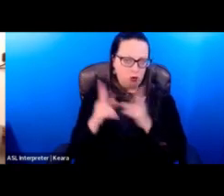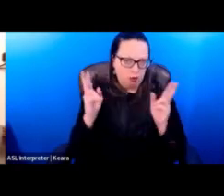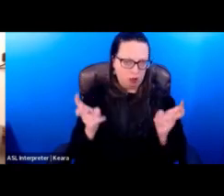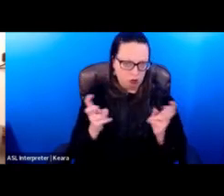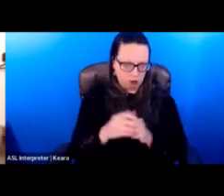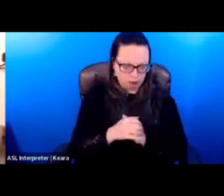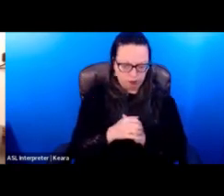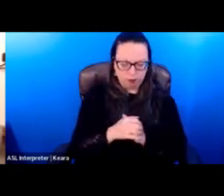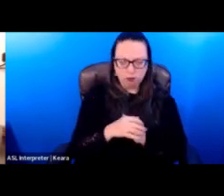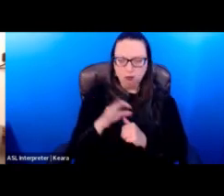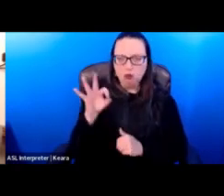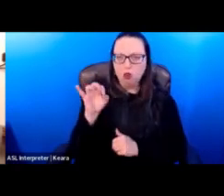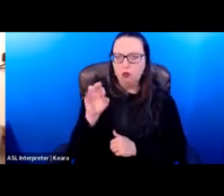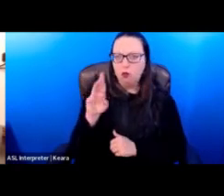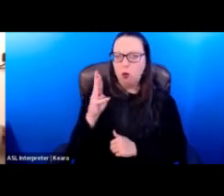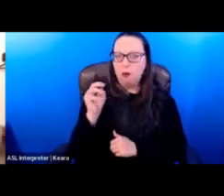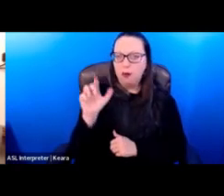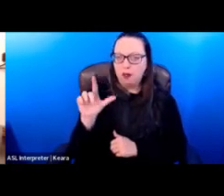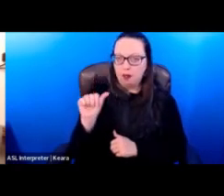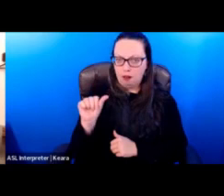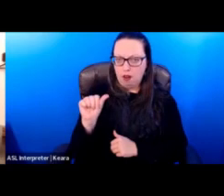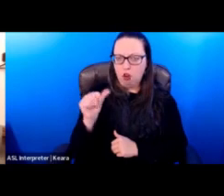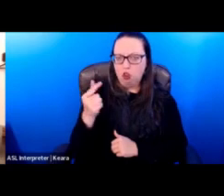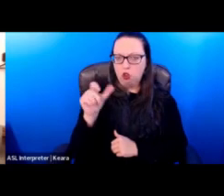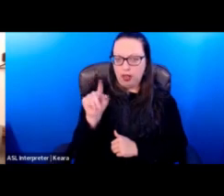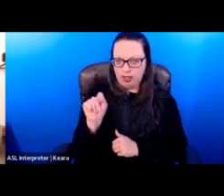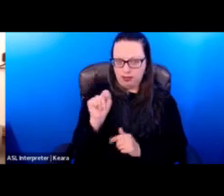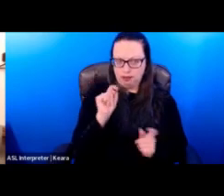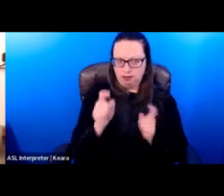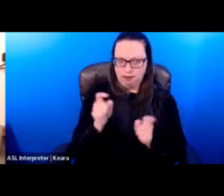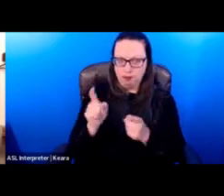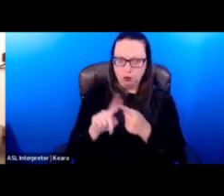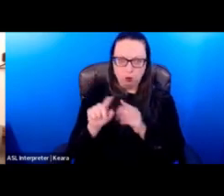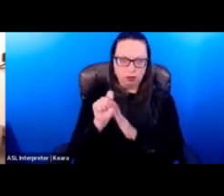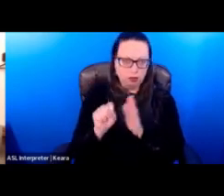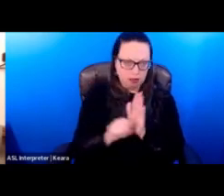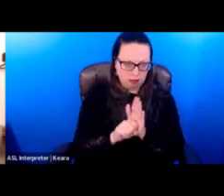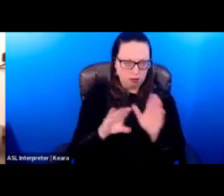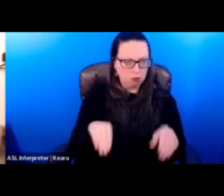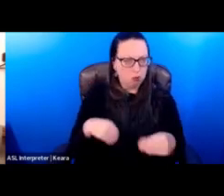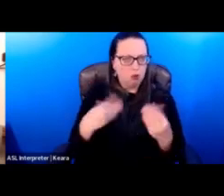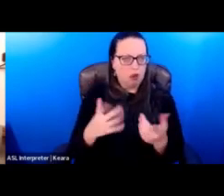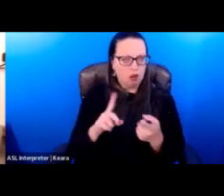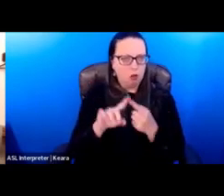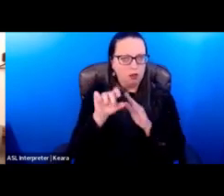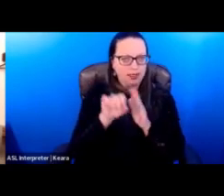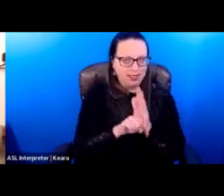formula grants to states and we give money to states put basically based on the number or